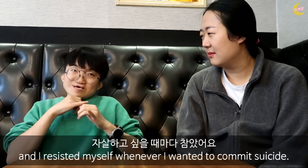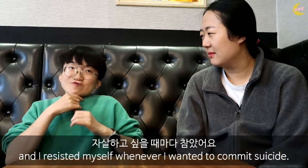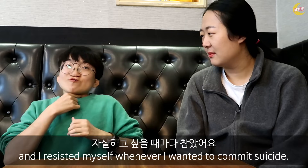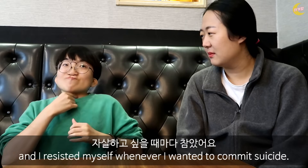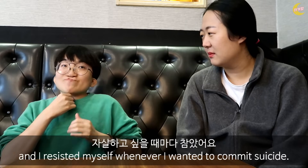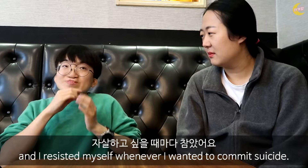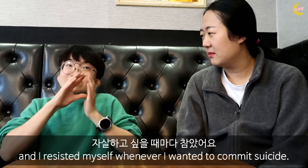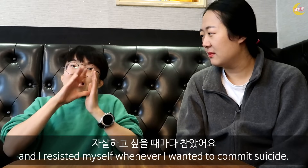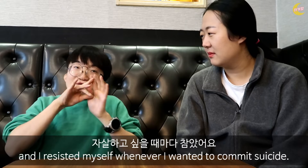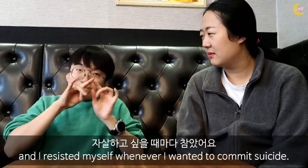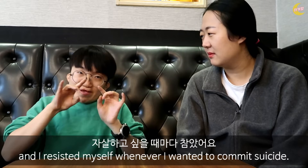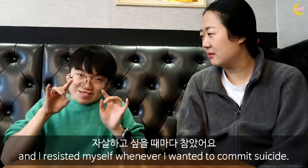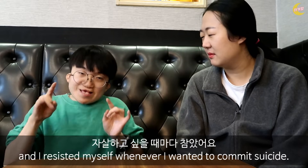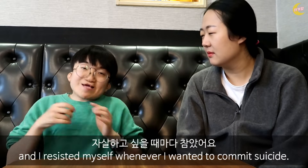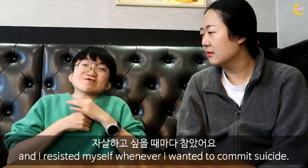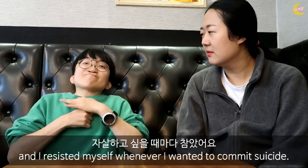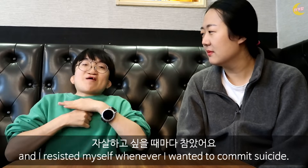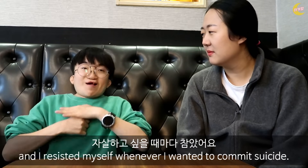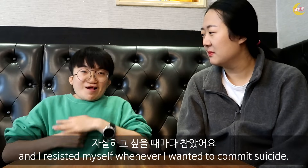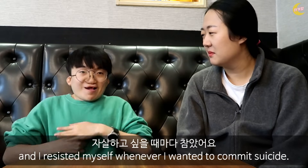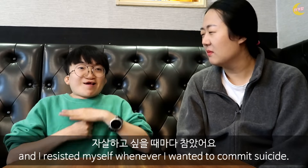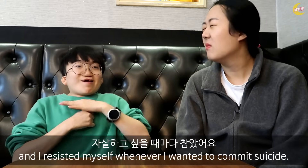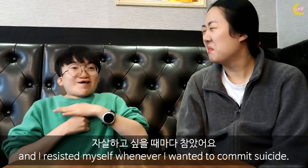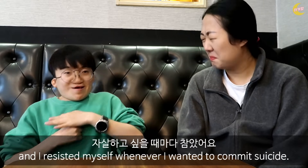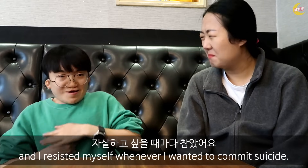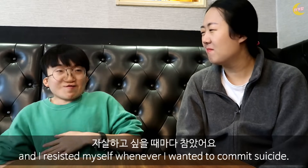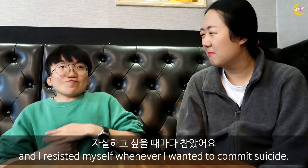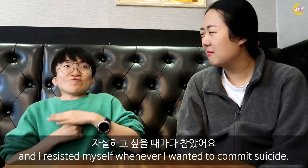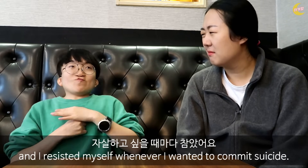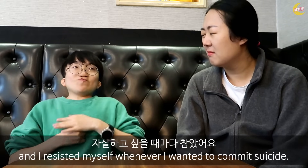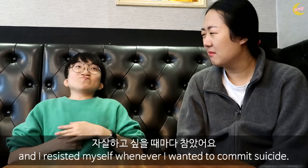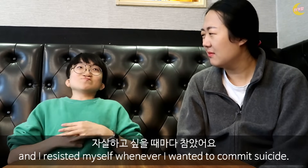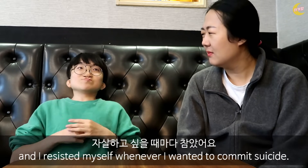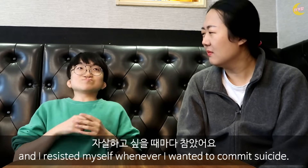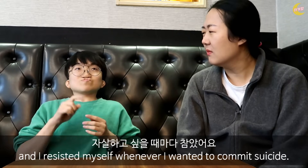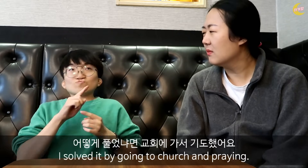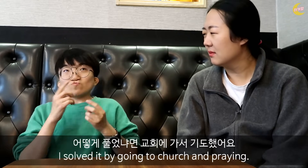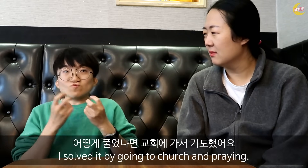and I resisted myself whenever I wanted to commit suicide.